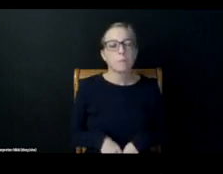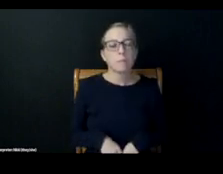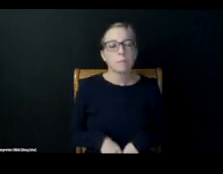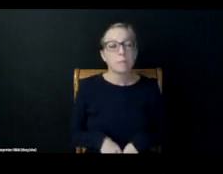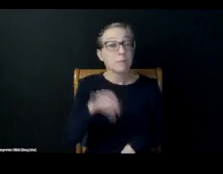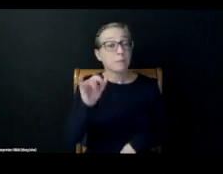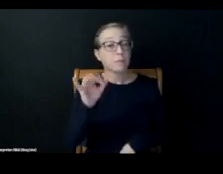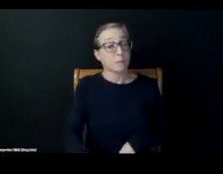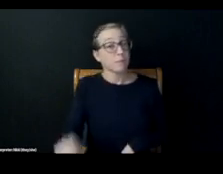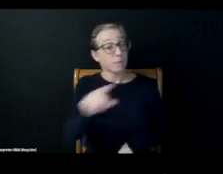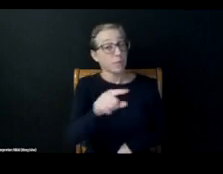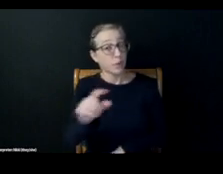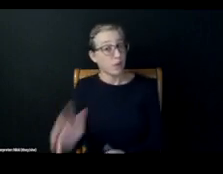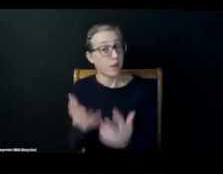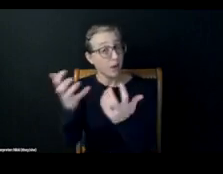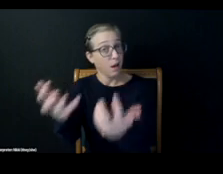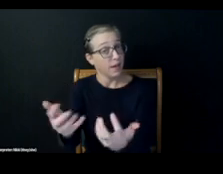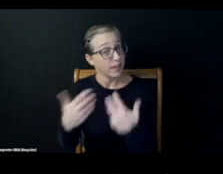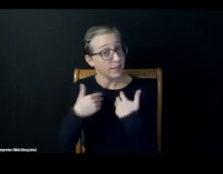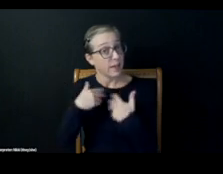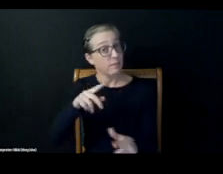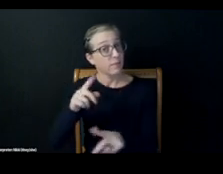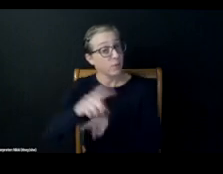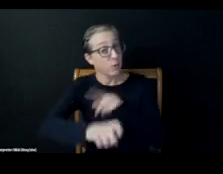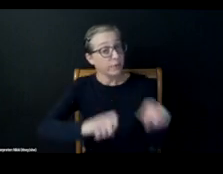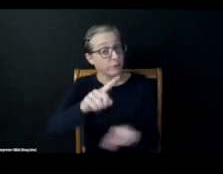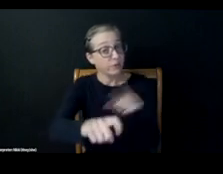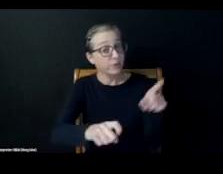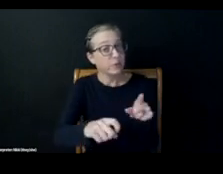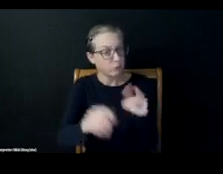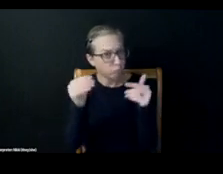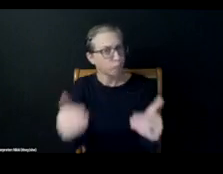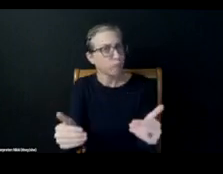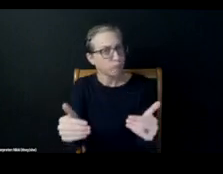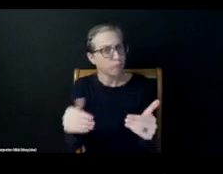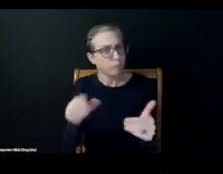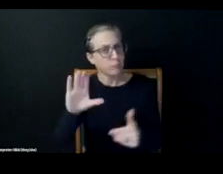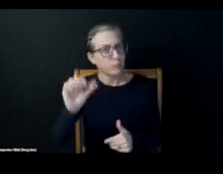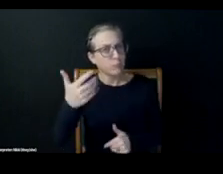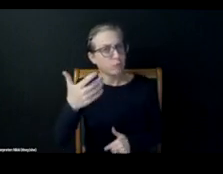please feel free to type in the chat. And we hope to have